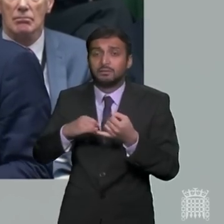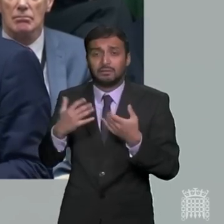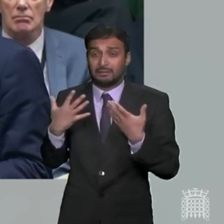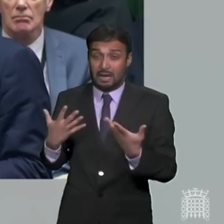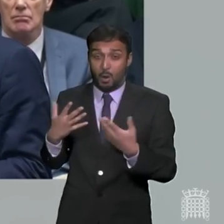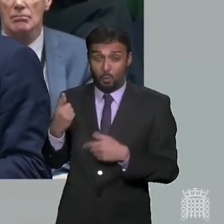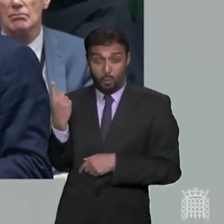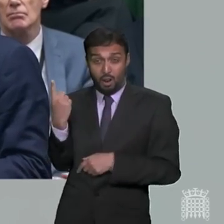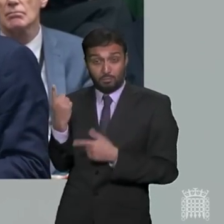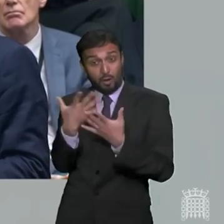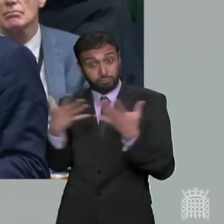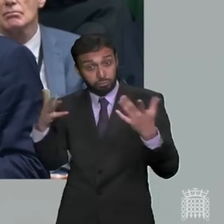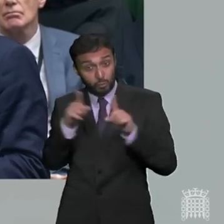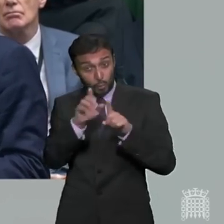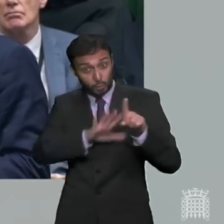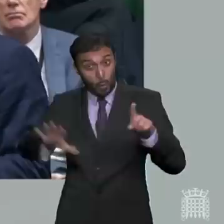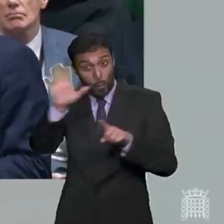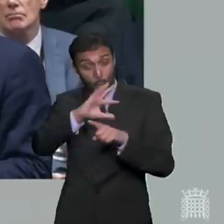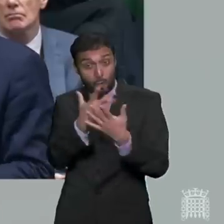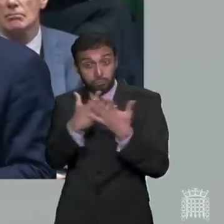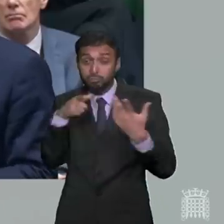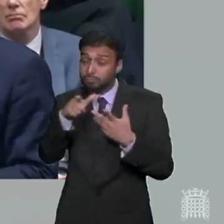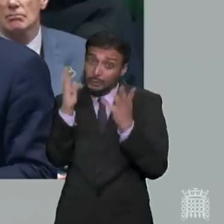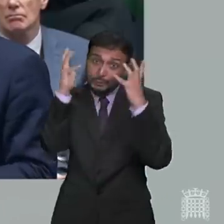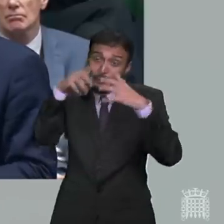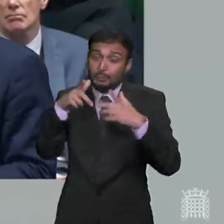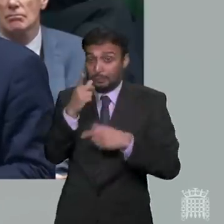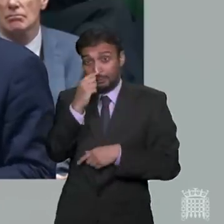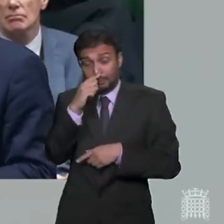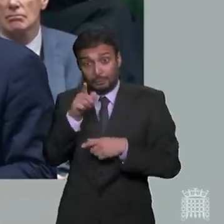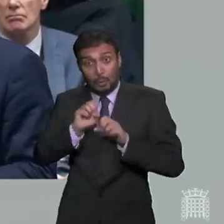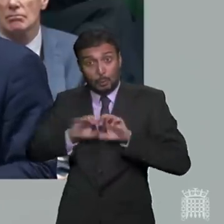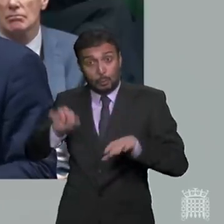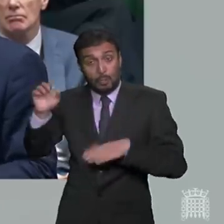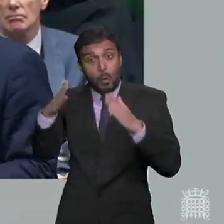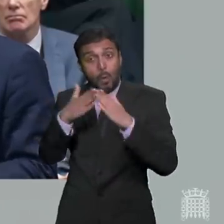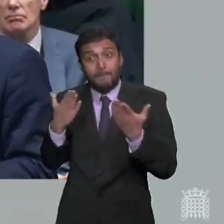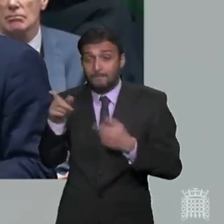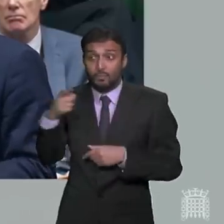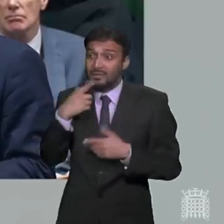“We are out of options and heartbroken,” says Vanessa.